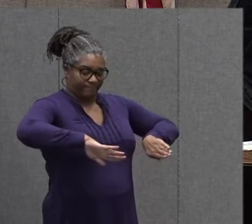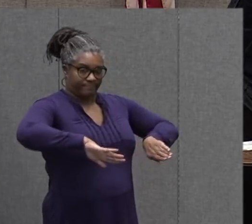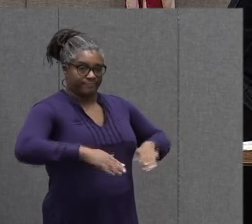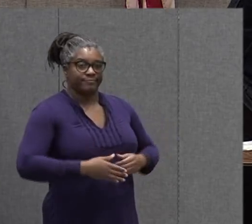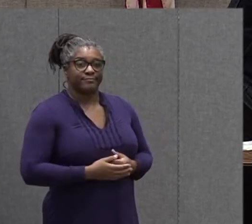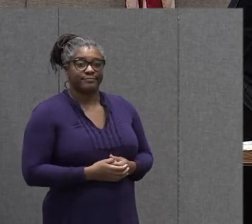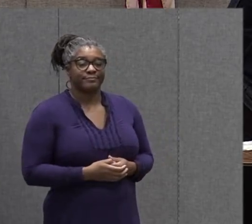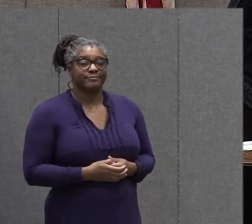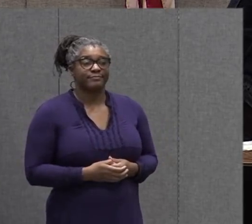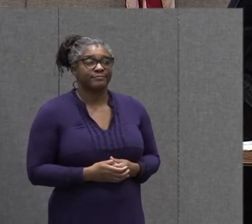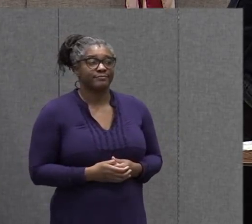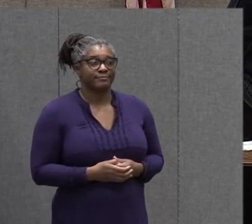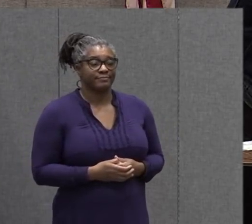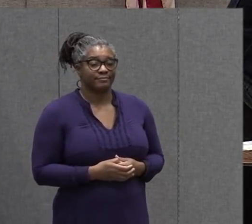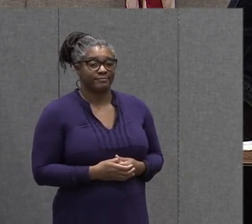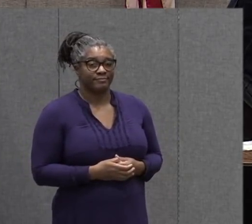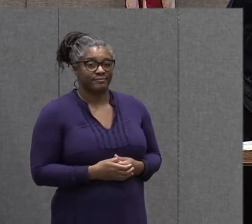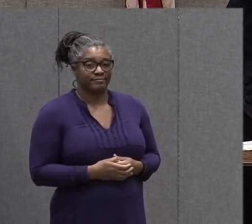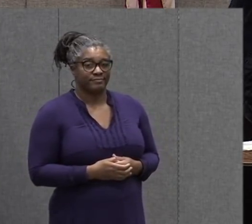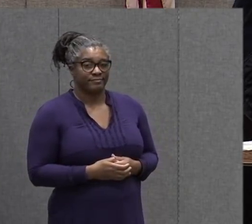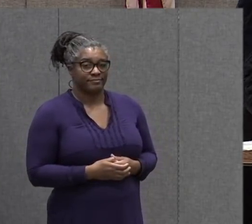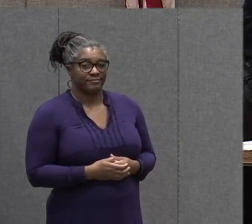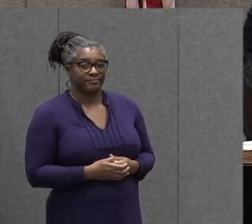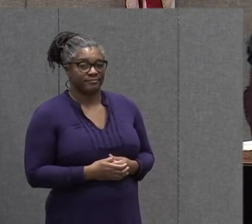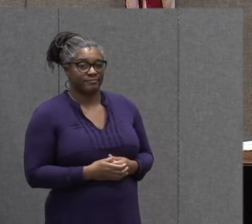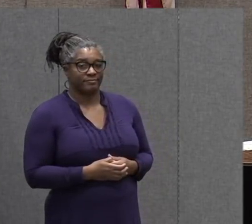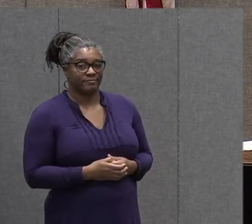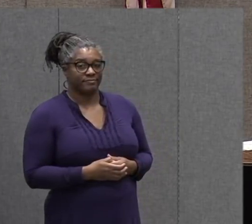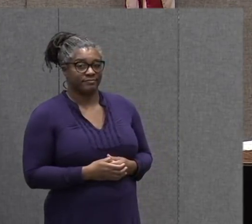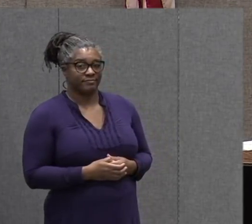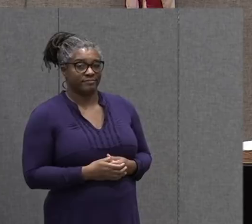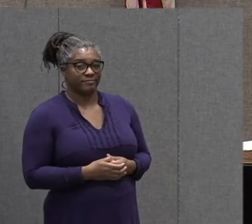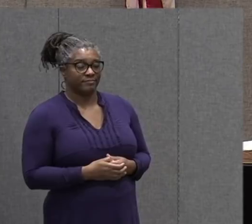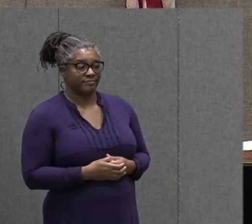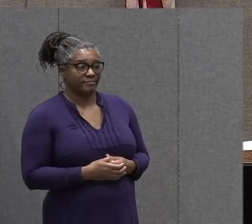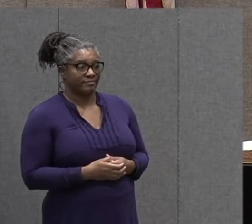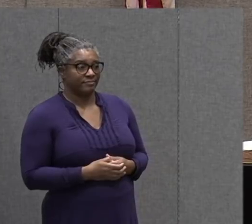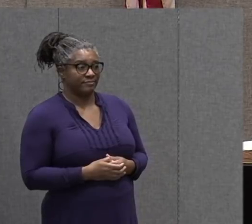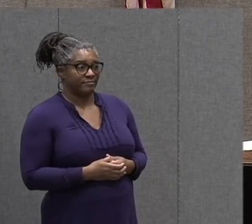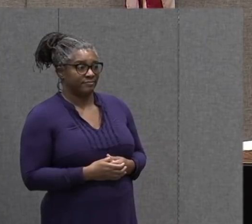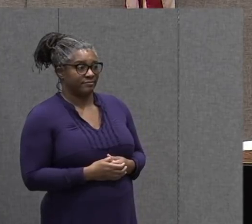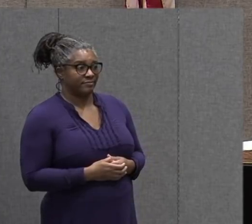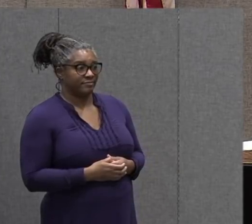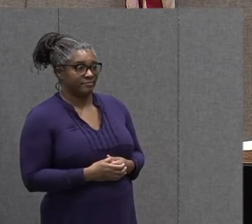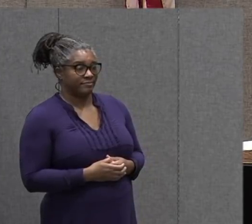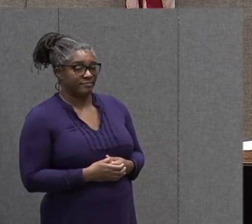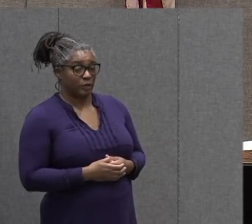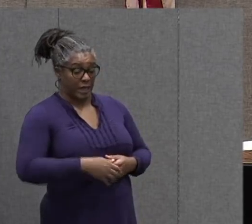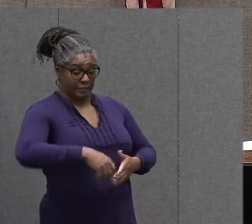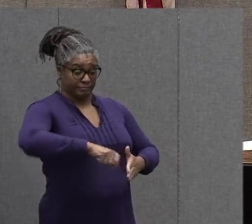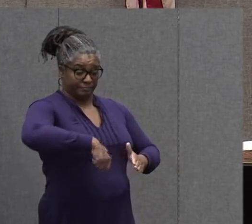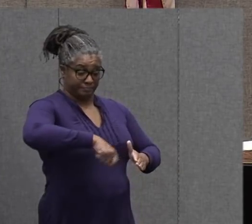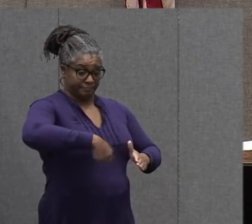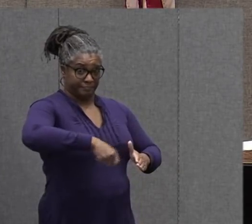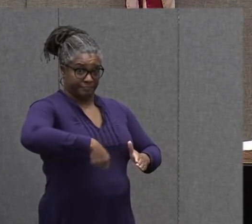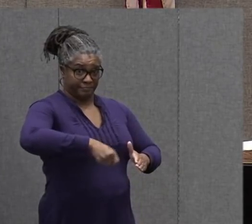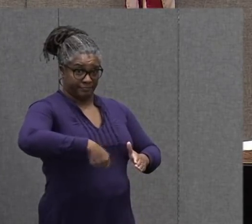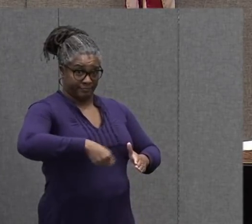[Miss Garcia] And you're more than welcome to touch the glass. [Mr. R] Oh, that's a good idea. [Miss Garcia] Yeah, so now that you're done mixing, press it down. You're making a thin layer as a crust.